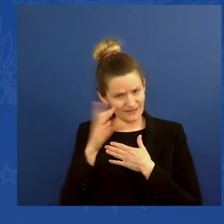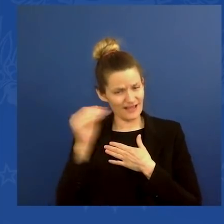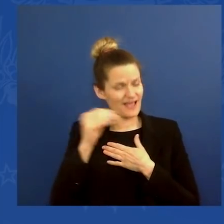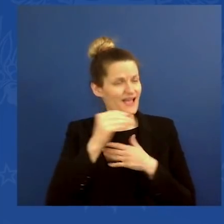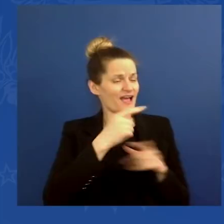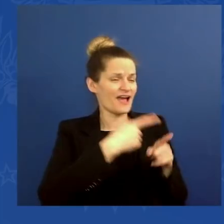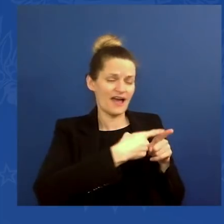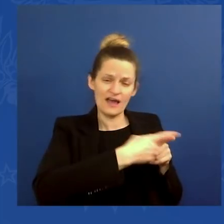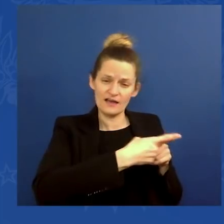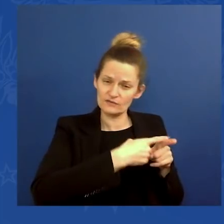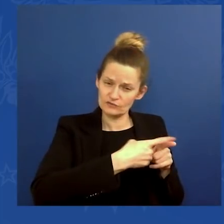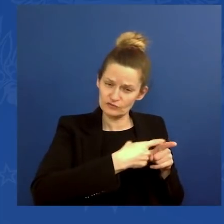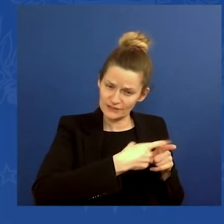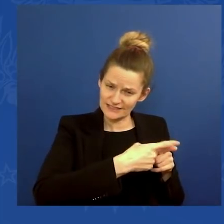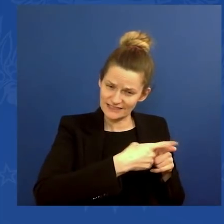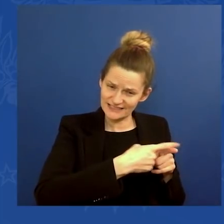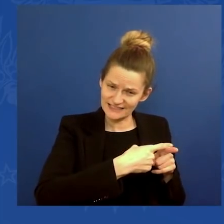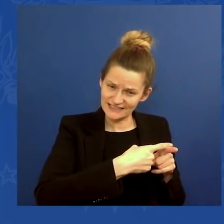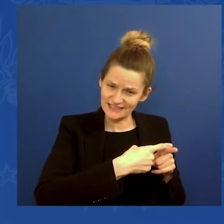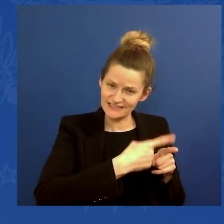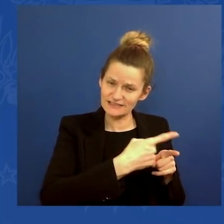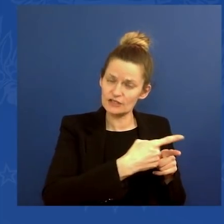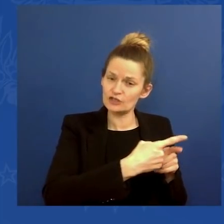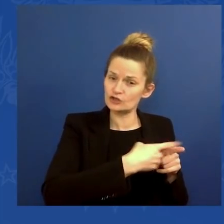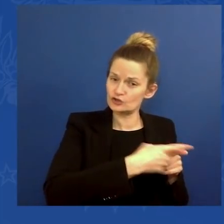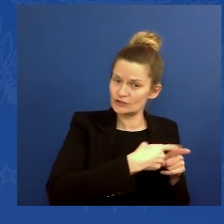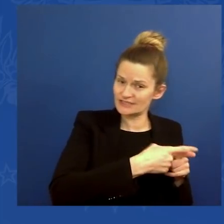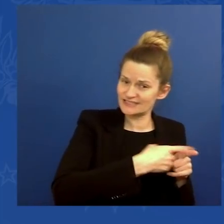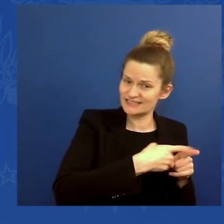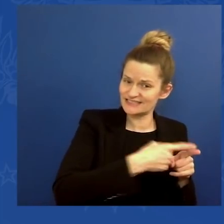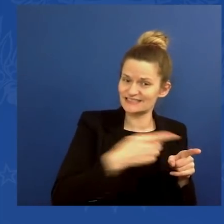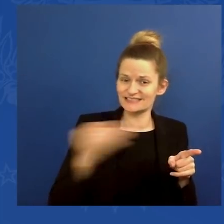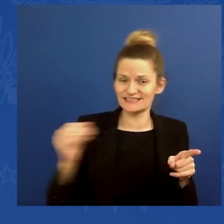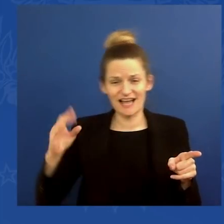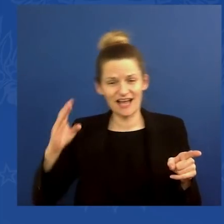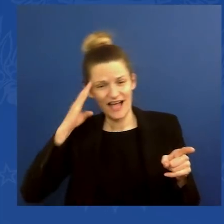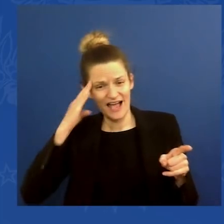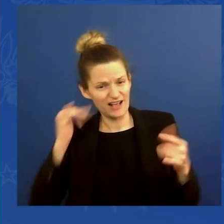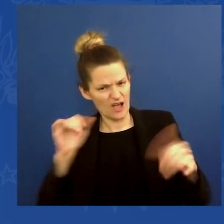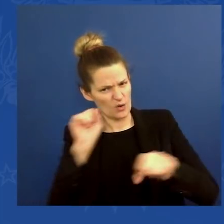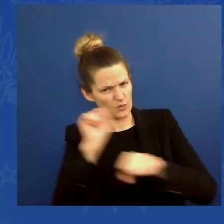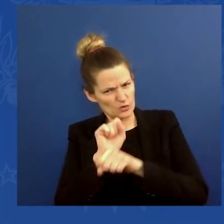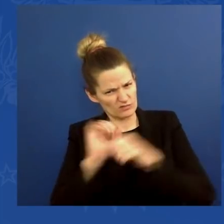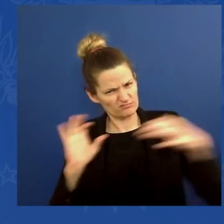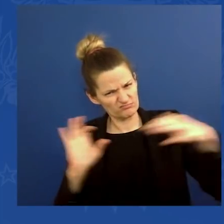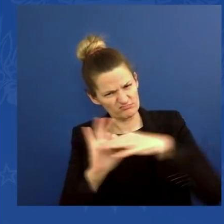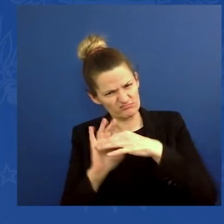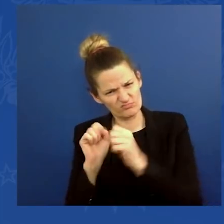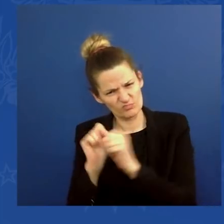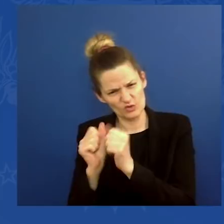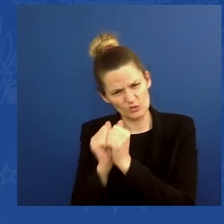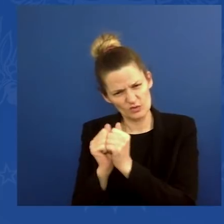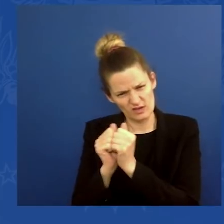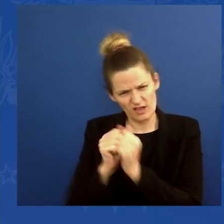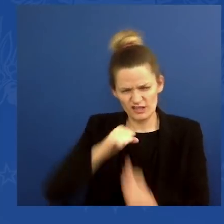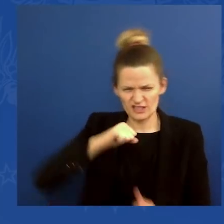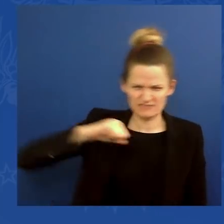and, you know, the Republic standing together against a murderous dictator, a pure thug,